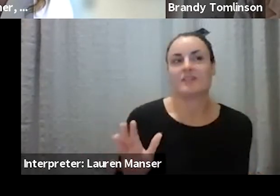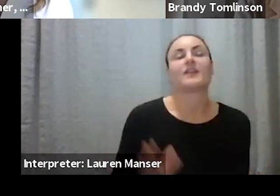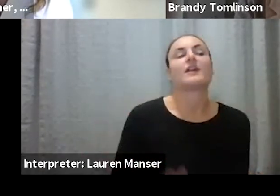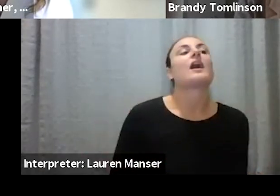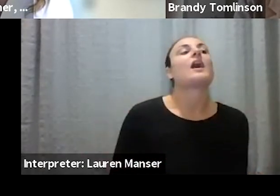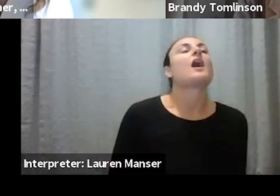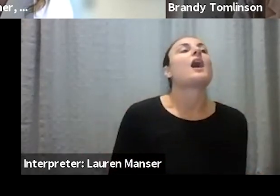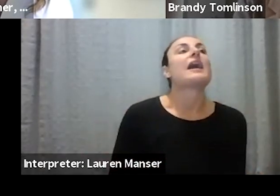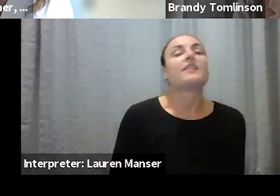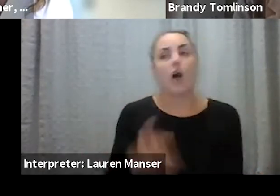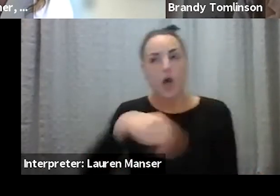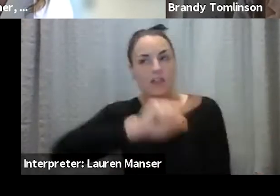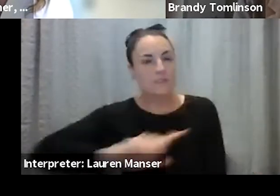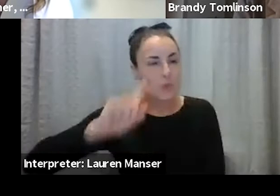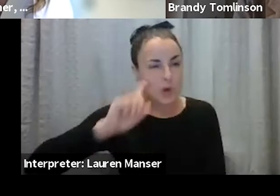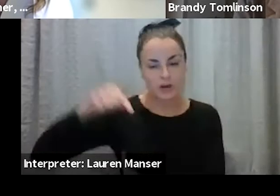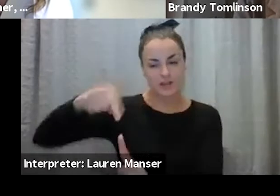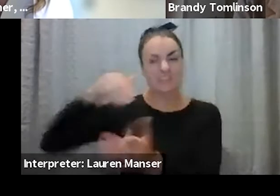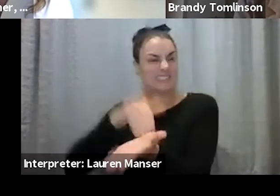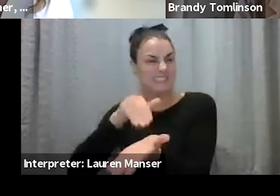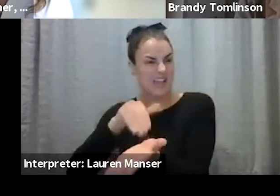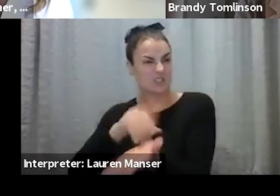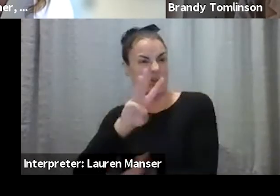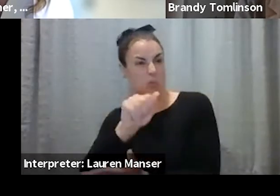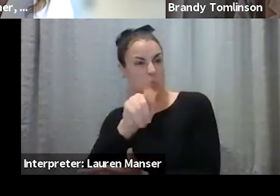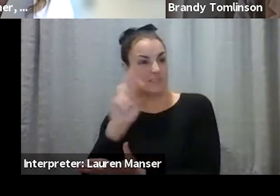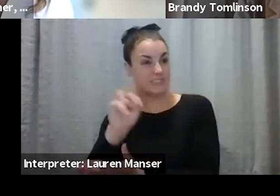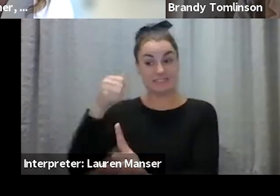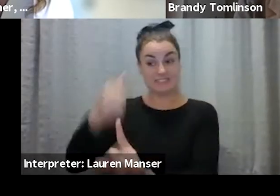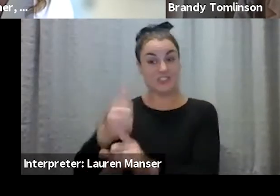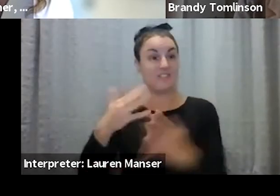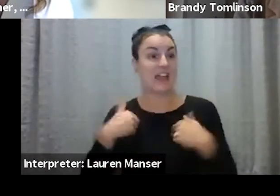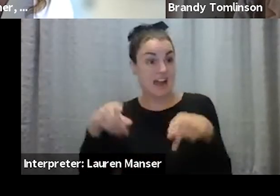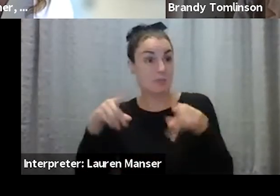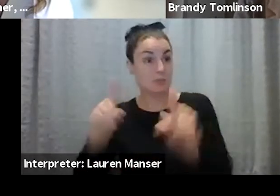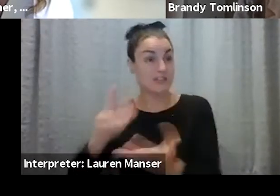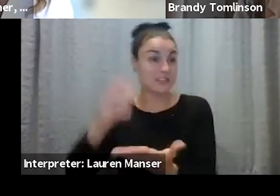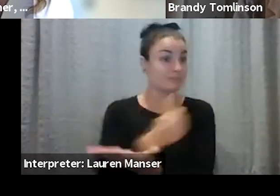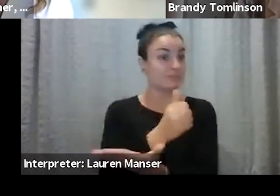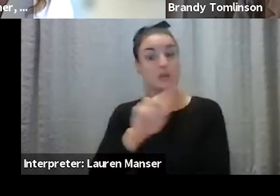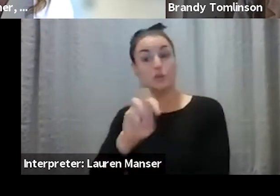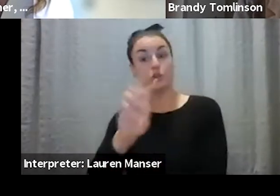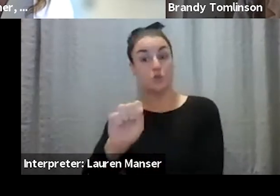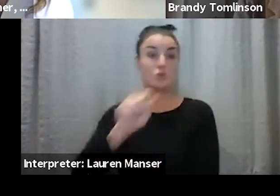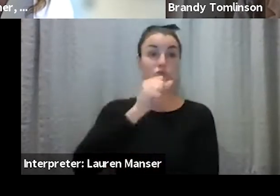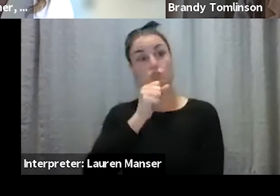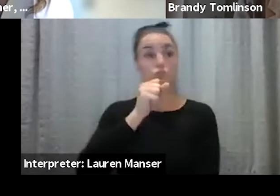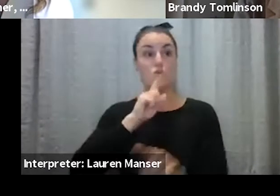of how she had an opportunity to be a news reporter at a television station station, but during the interview, one of the first questions she was asked